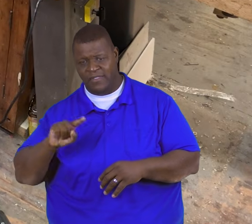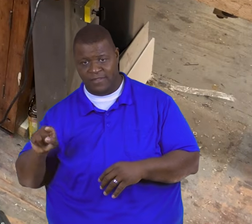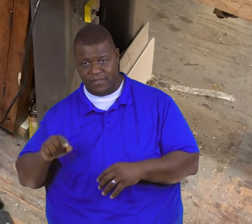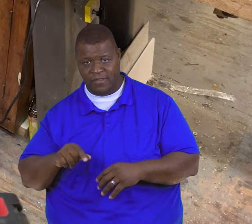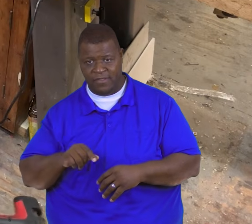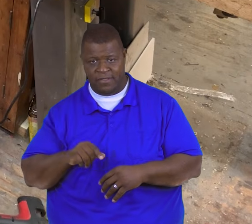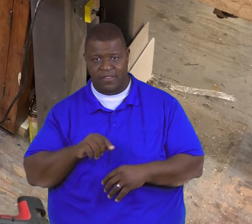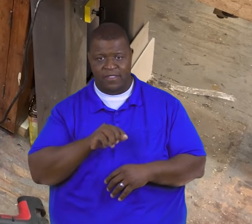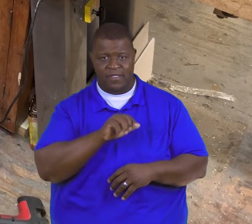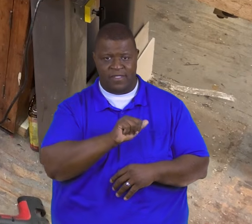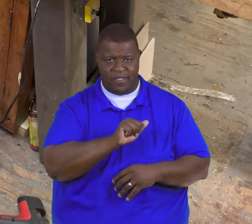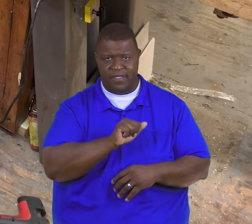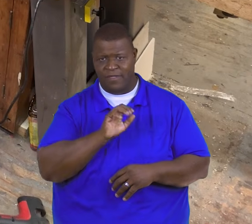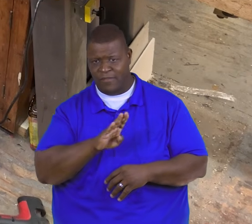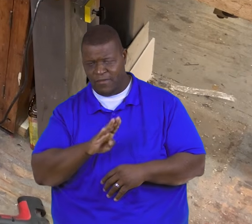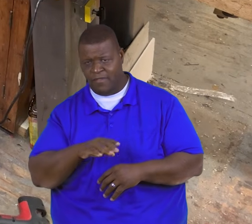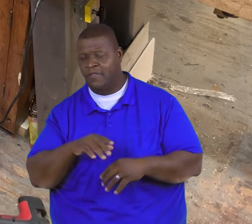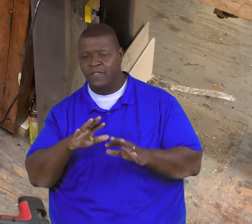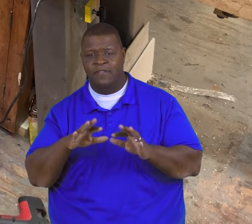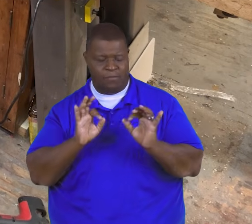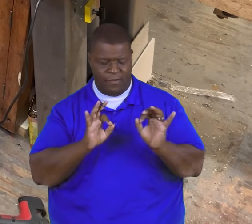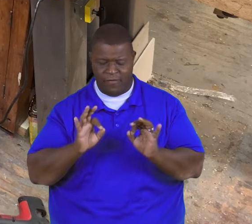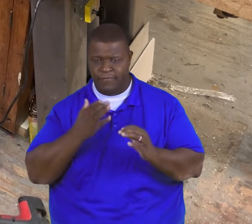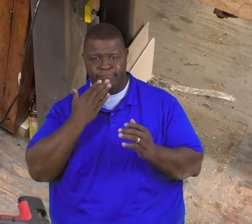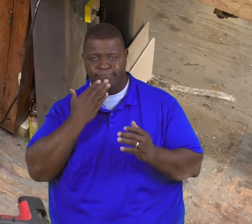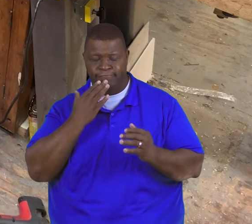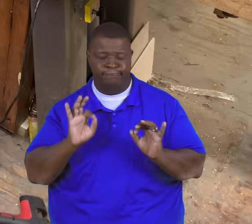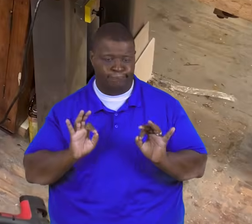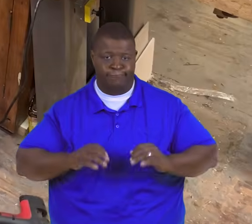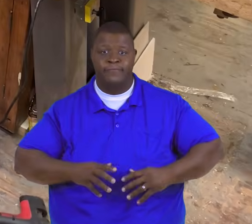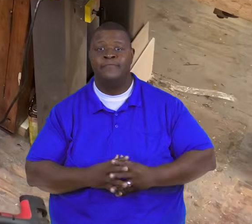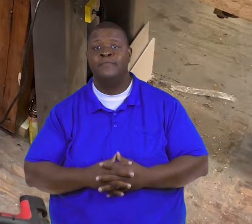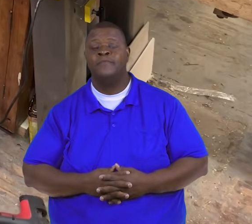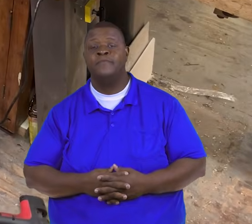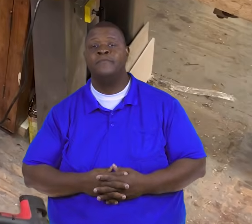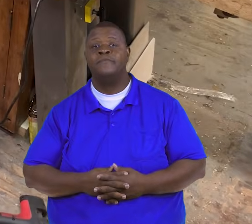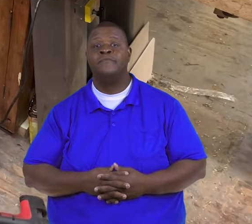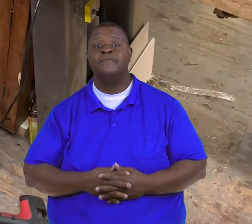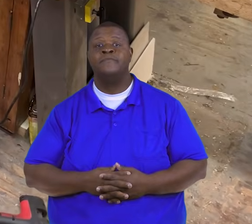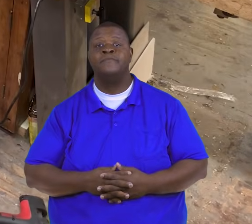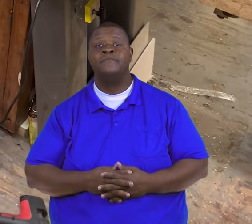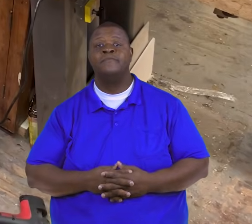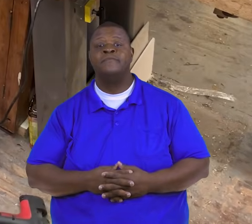And then A, A, B, B. [chuckles] Excellent, okay, cool. [stamps bang]